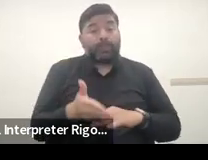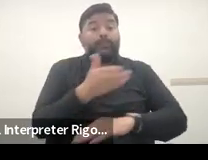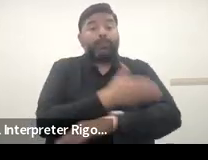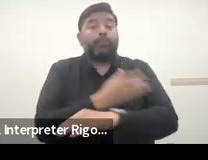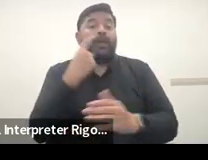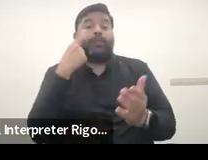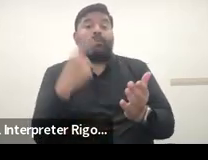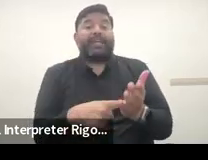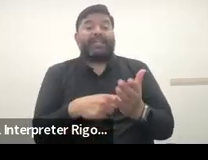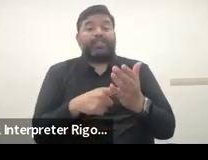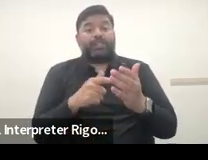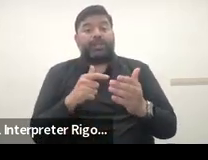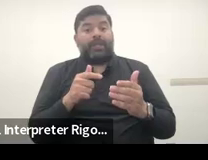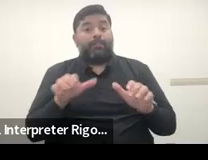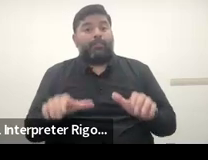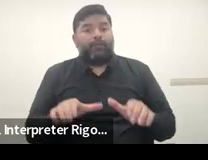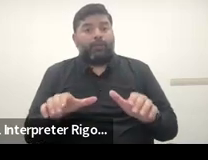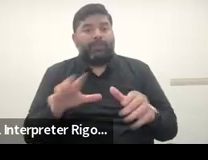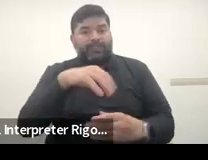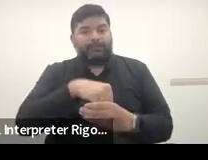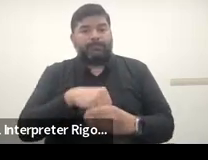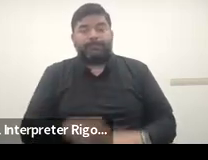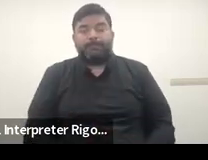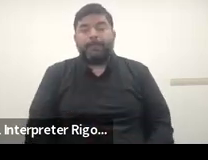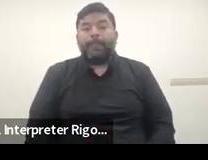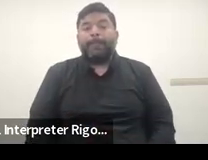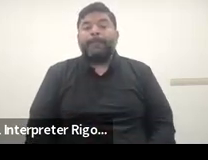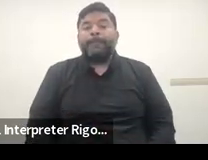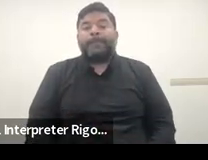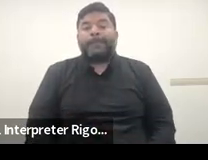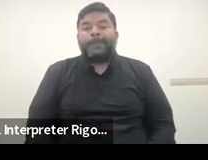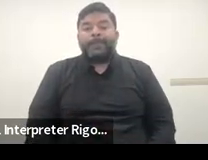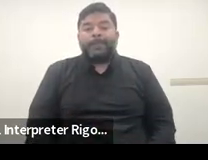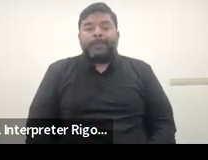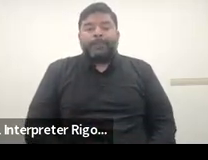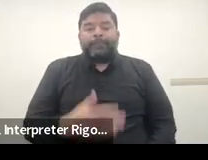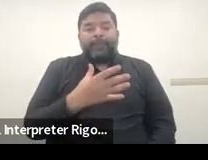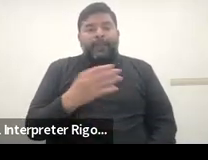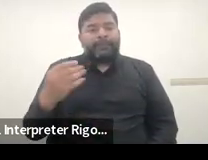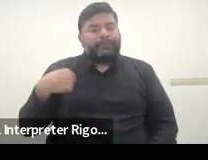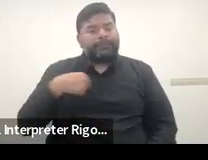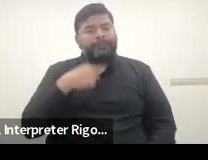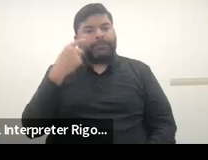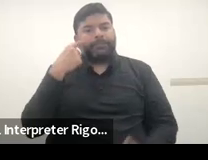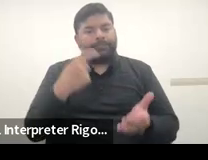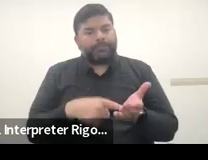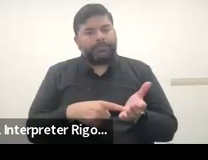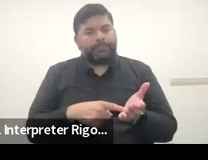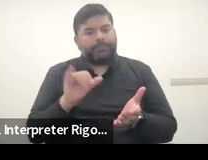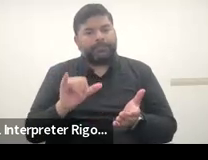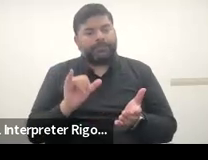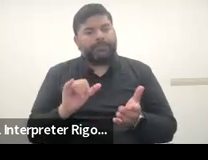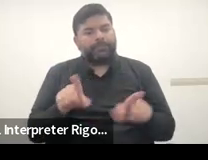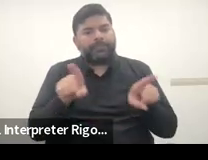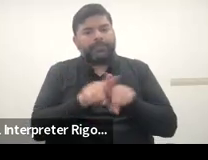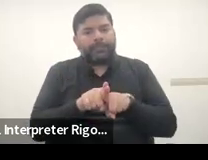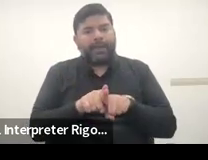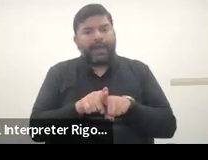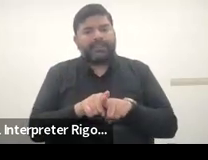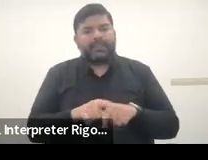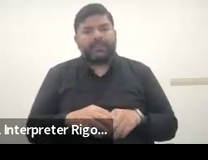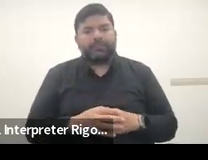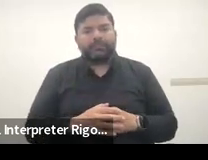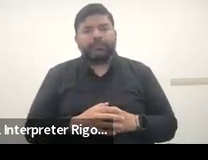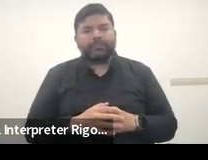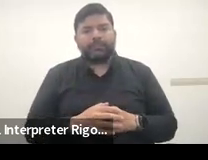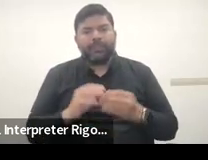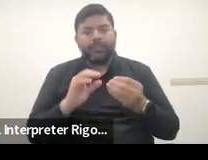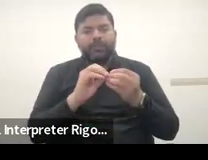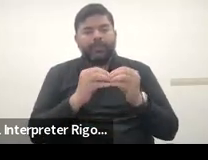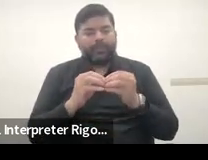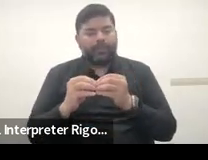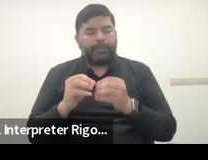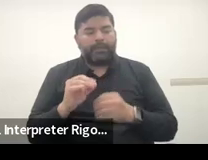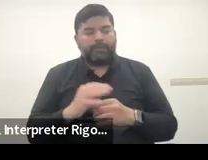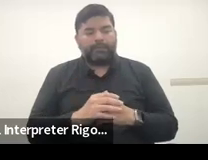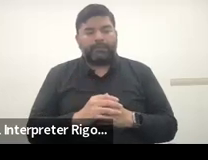performance, and we see that as the um as the number of incorrectly